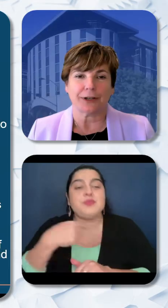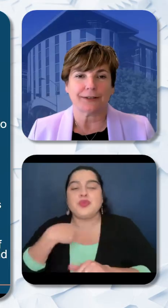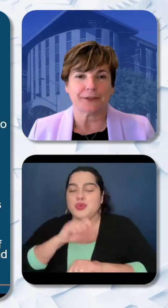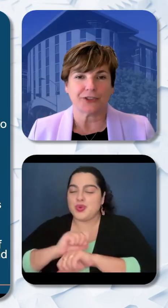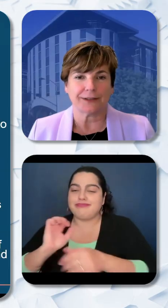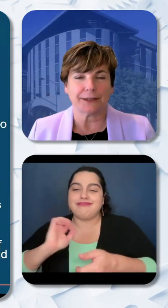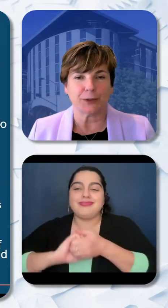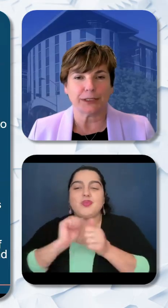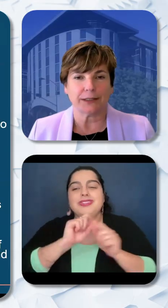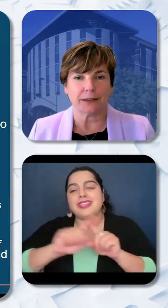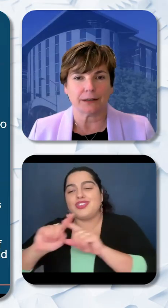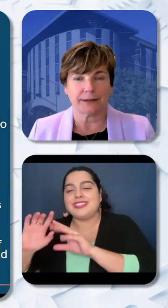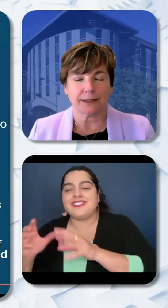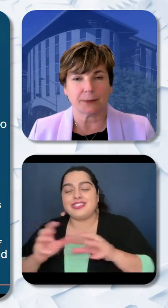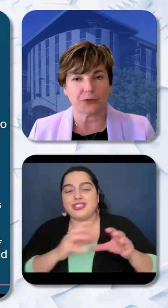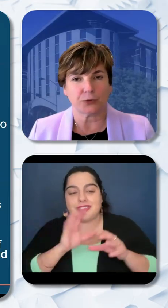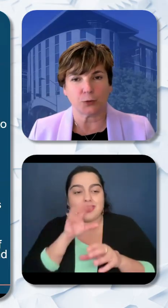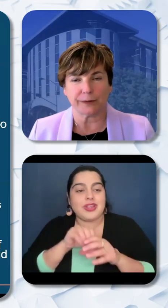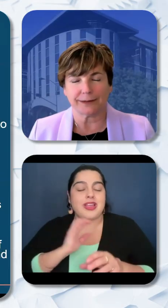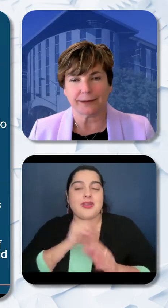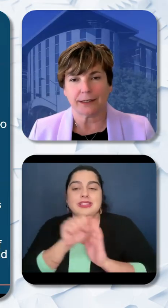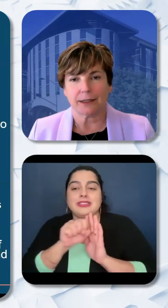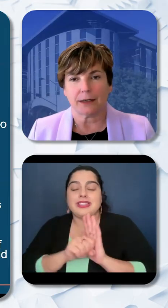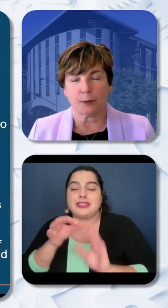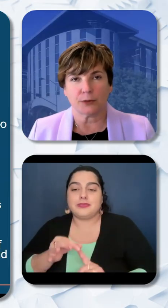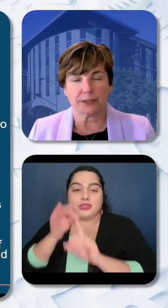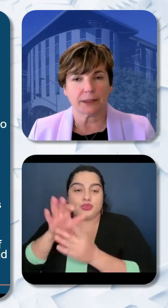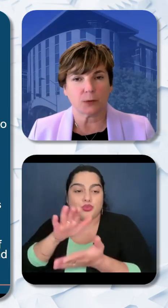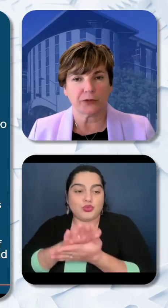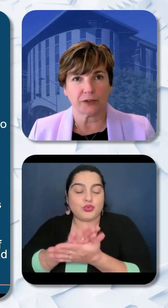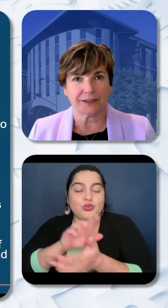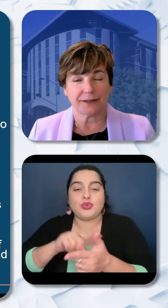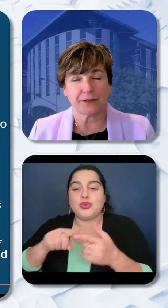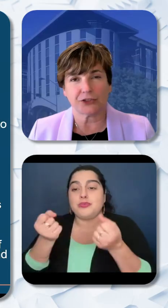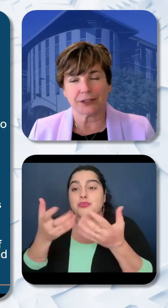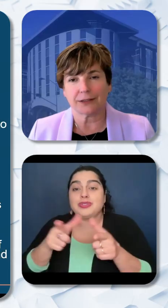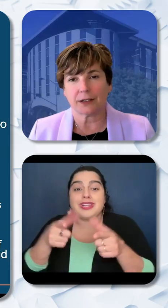across divisions, including our State Special Schools, our Multilingual Services Division,